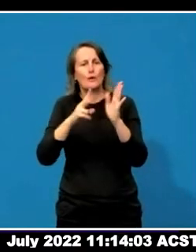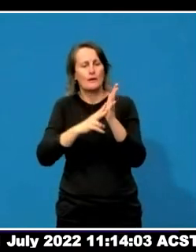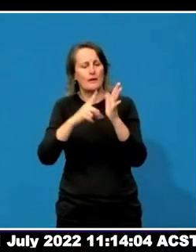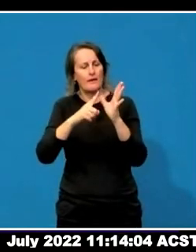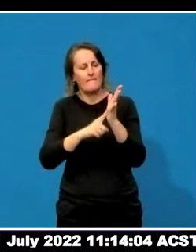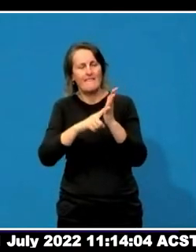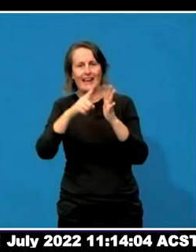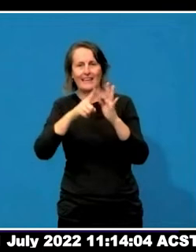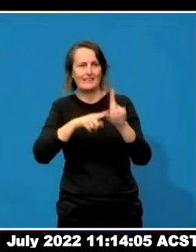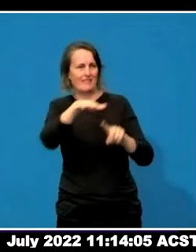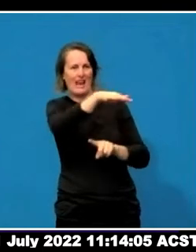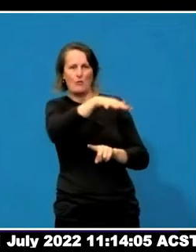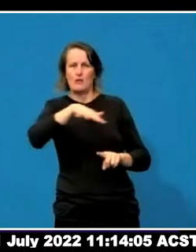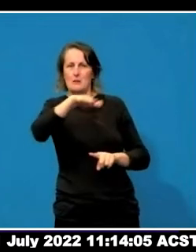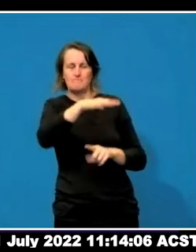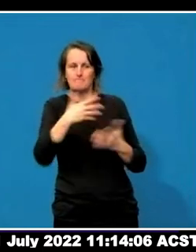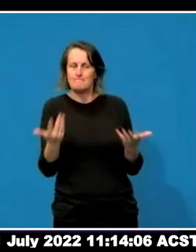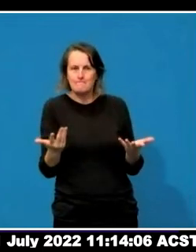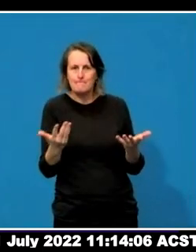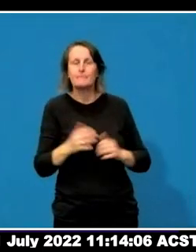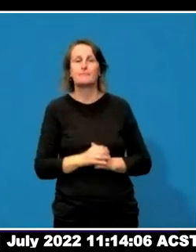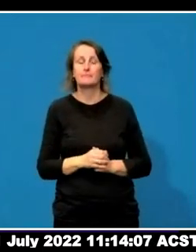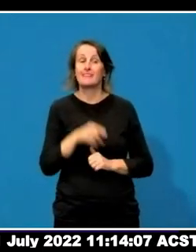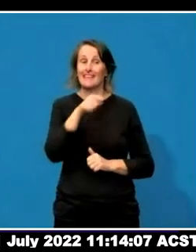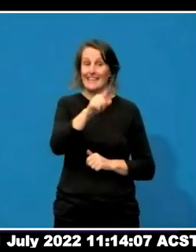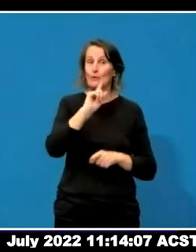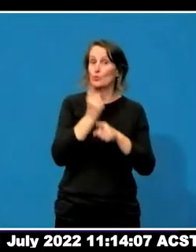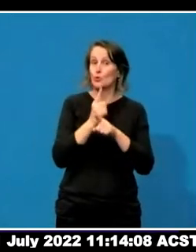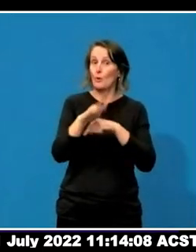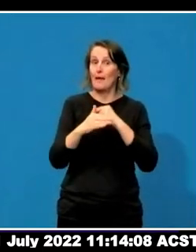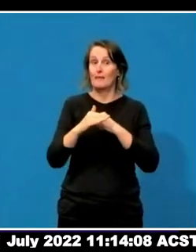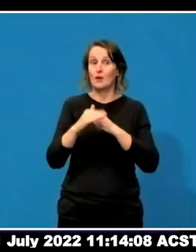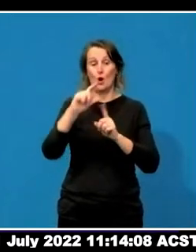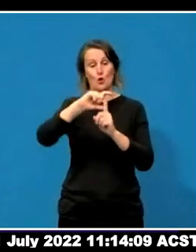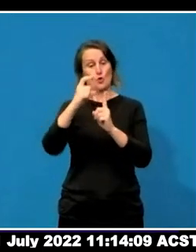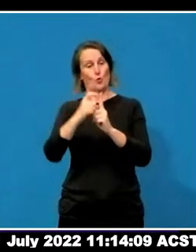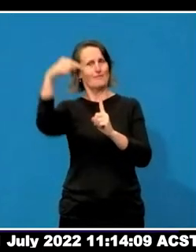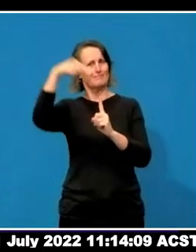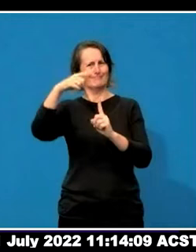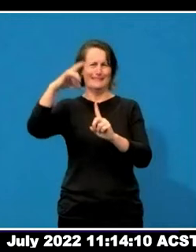Mudge explains how important culture is to First Nations people and how this is connected to their health and wellbeing.